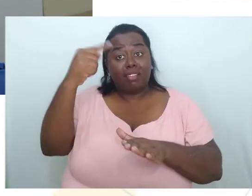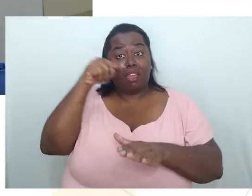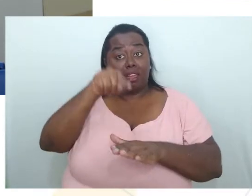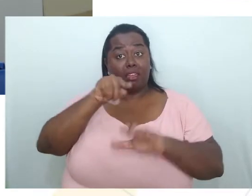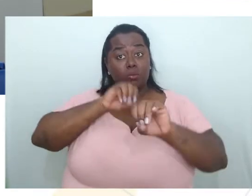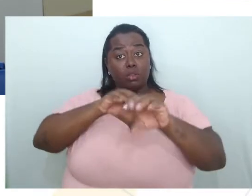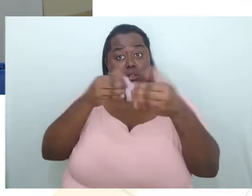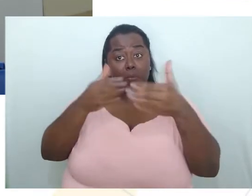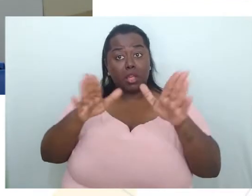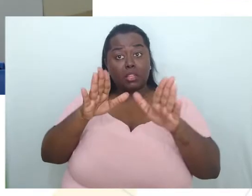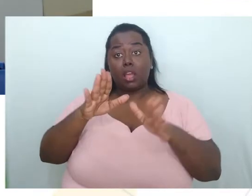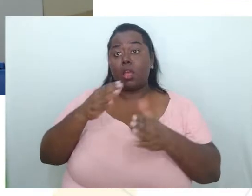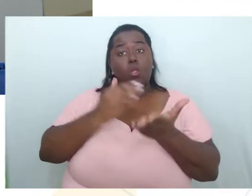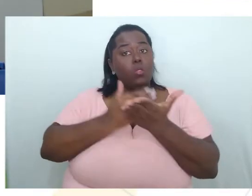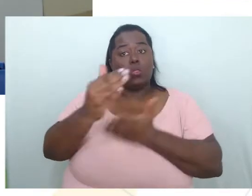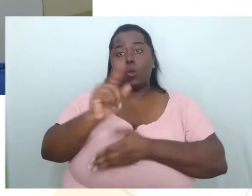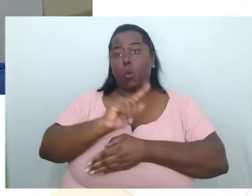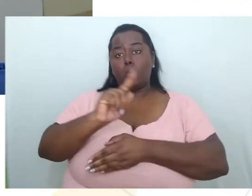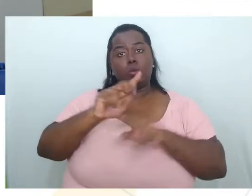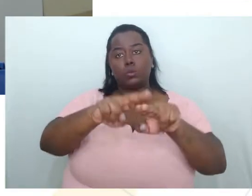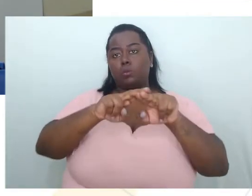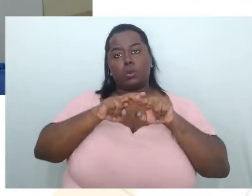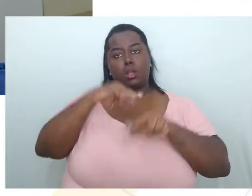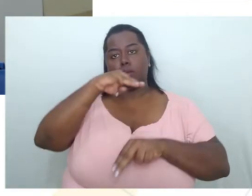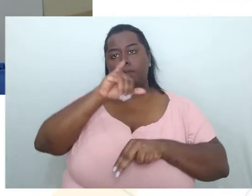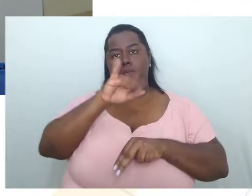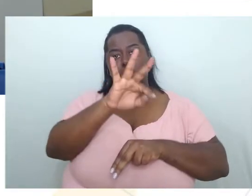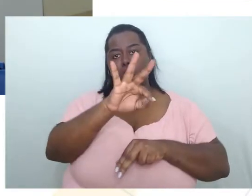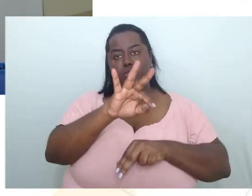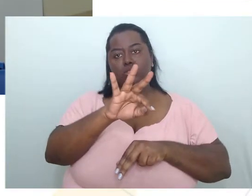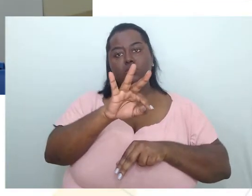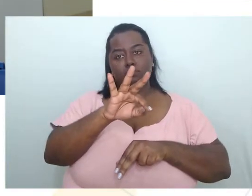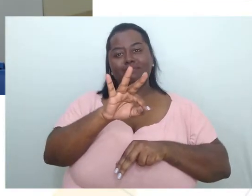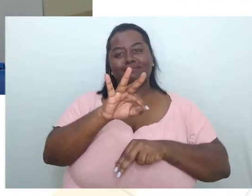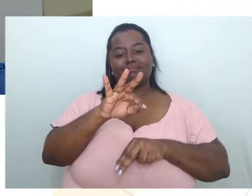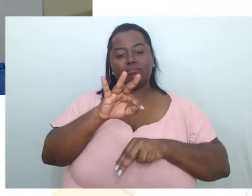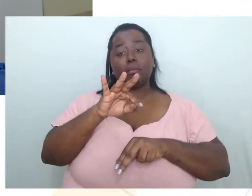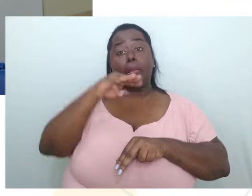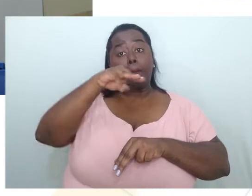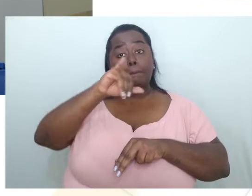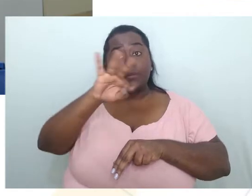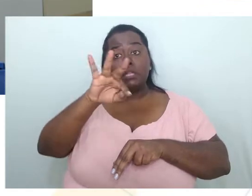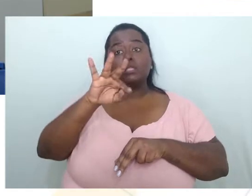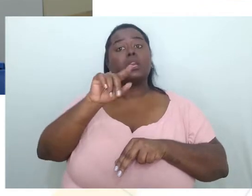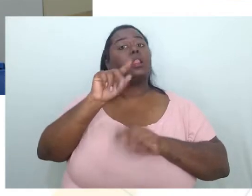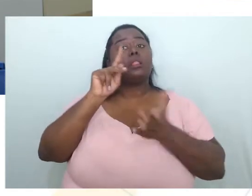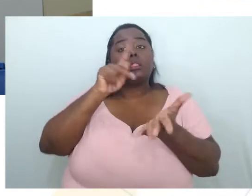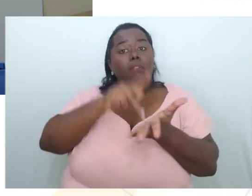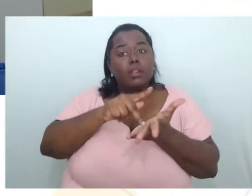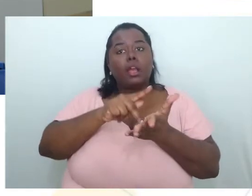not start with MIT putting its courses, or course materials, online which is with